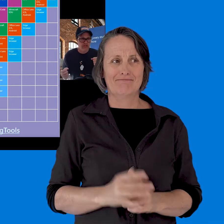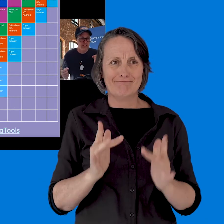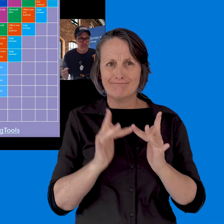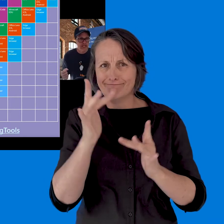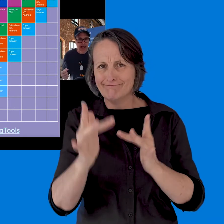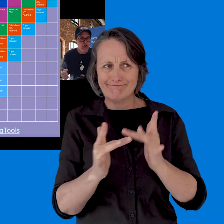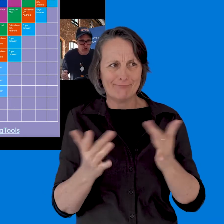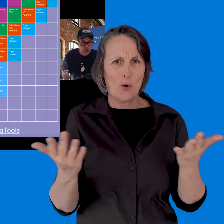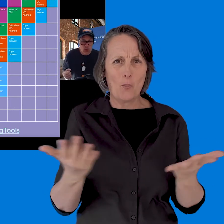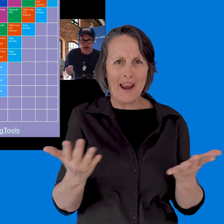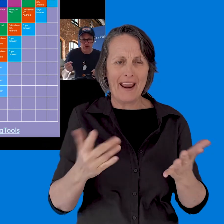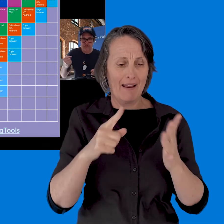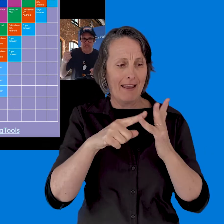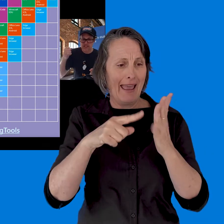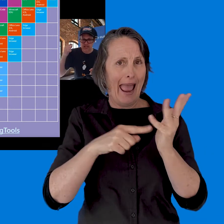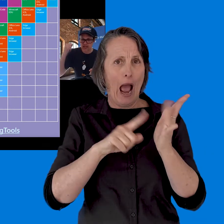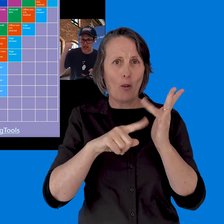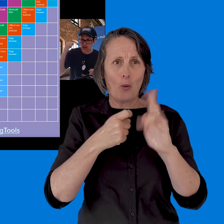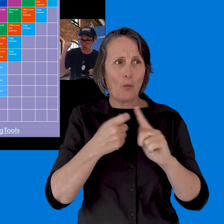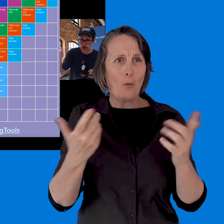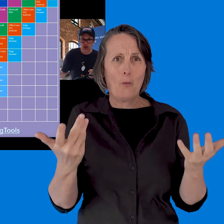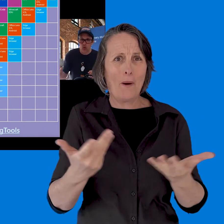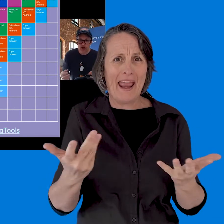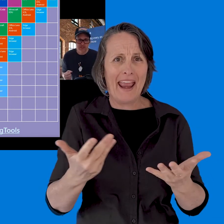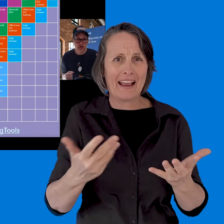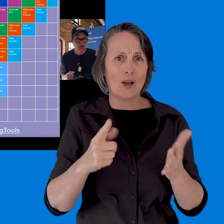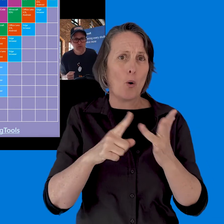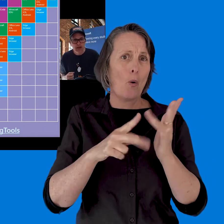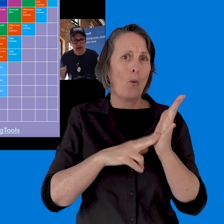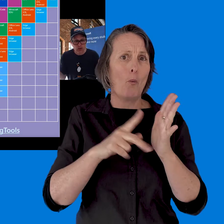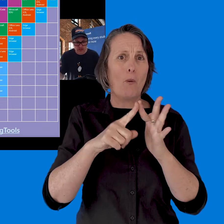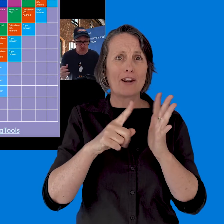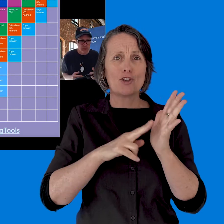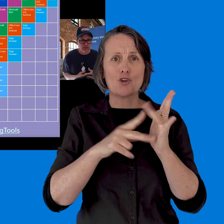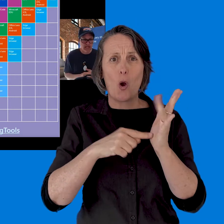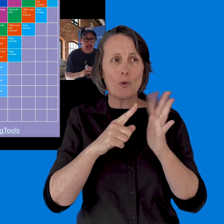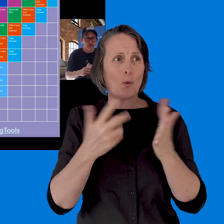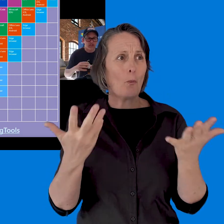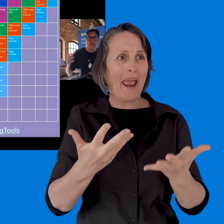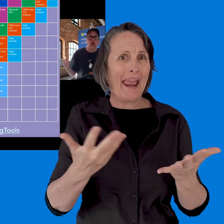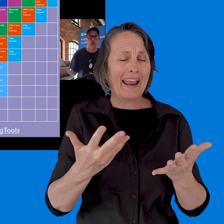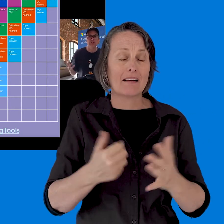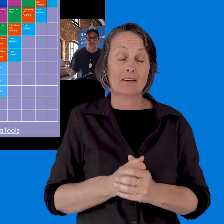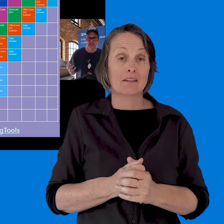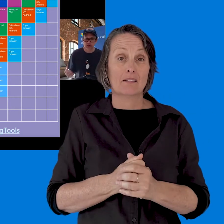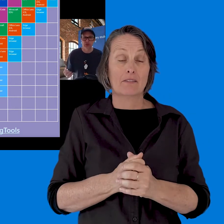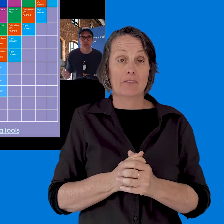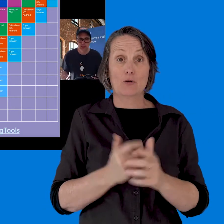Where is this in outlook? Where is this in OneNote? Where is it on the Mac? Whereas on the PC and there's so much to tell you.